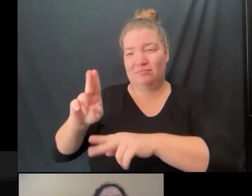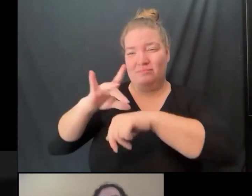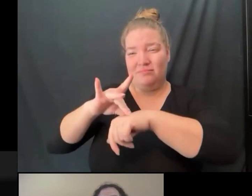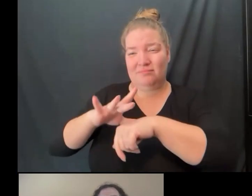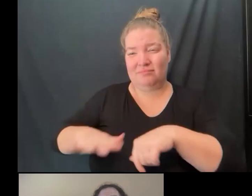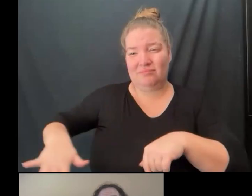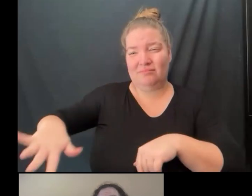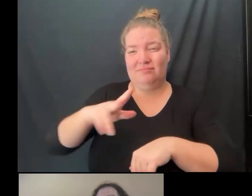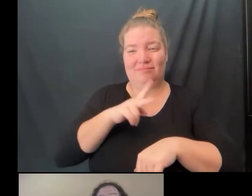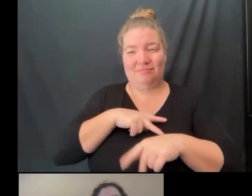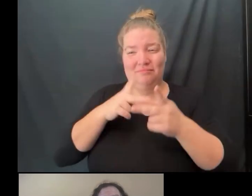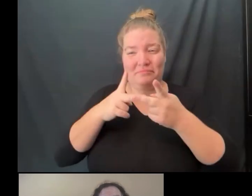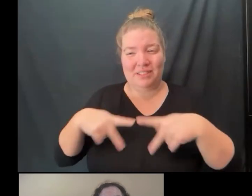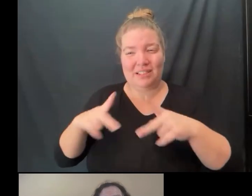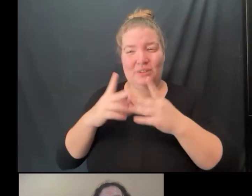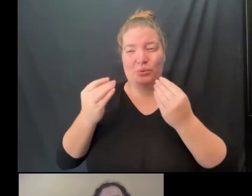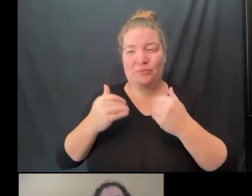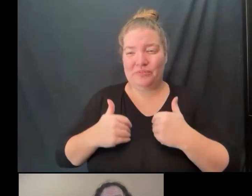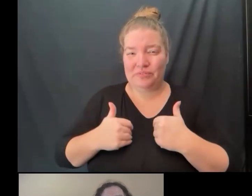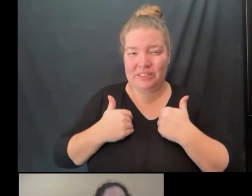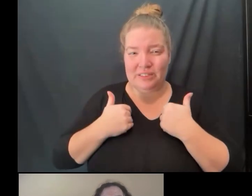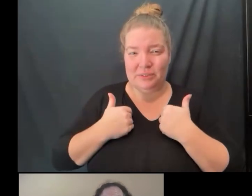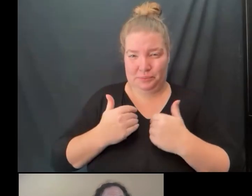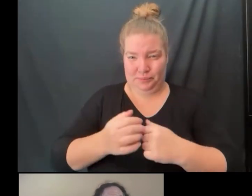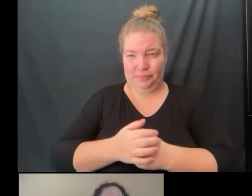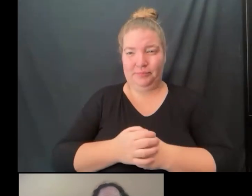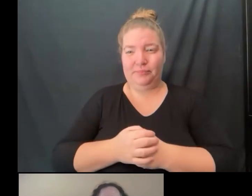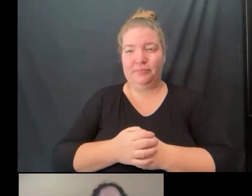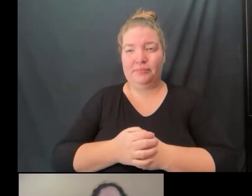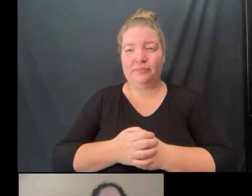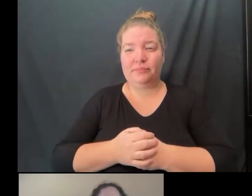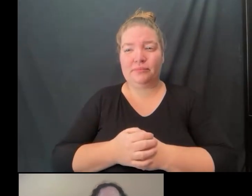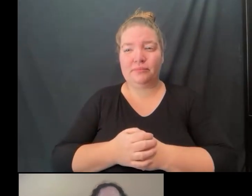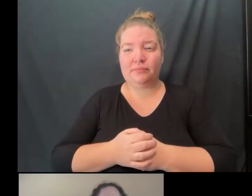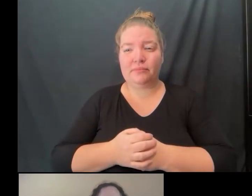So I'm David Berman, and I see lots of friends in the audience and people